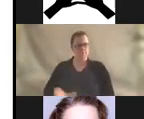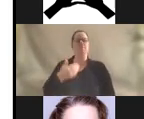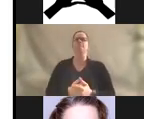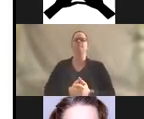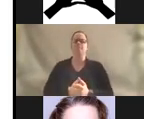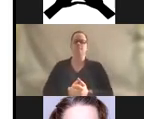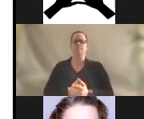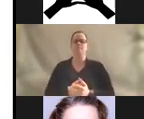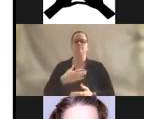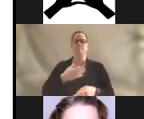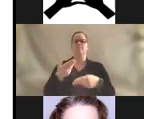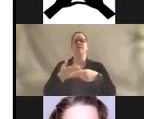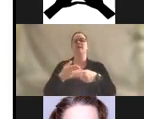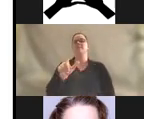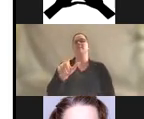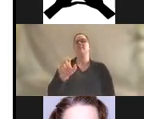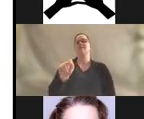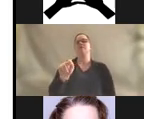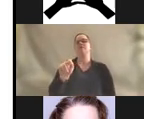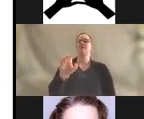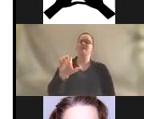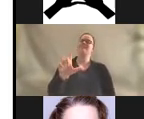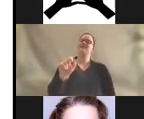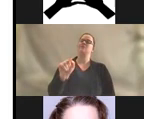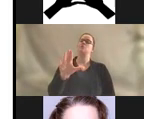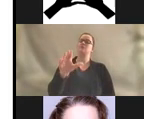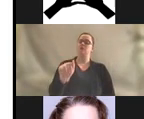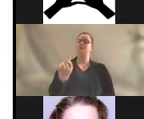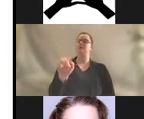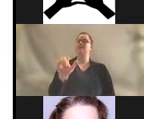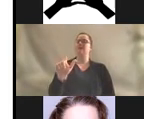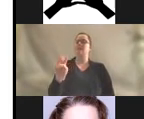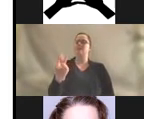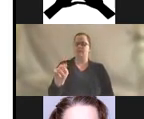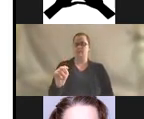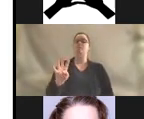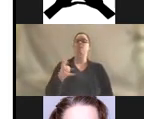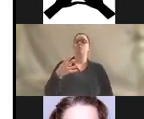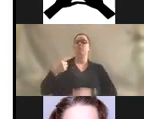Again, my name is Latricia Tillman. I am a fourth generation Oregonian.